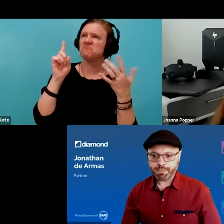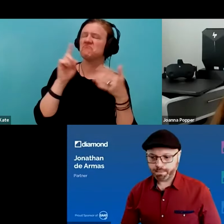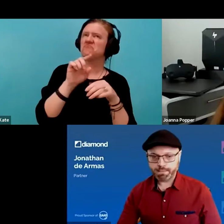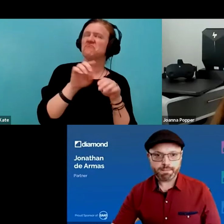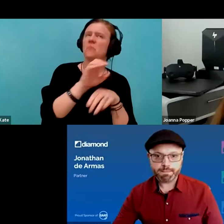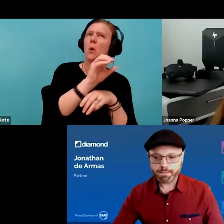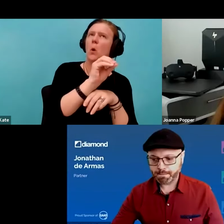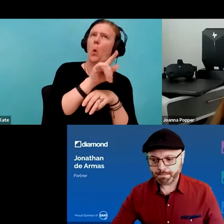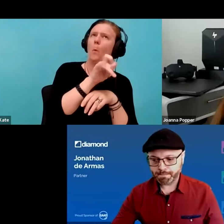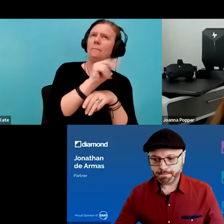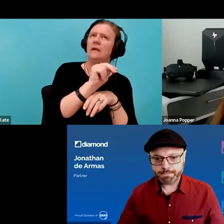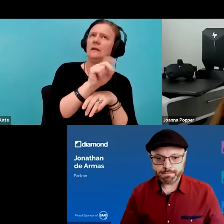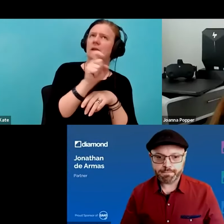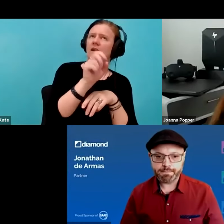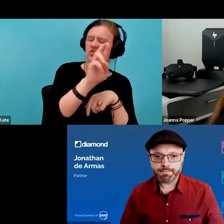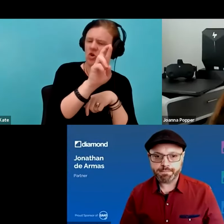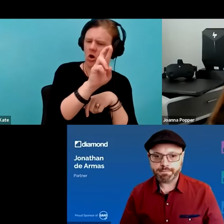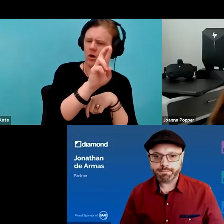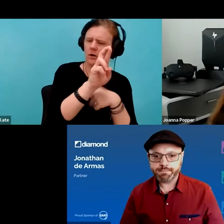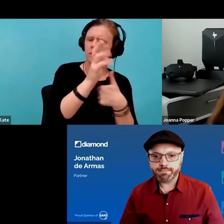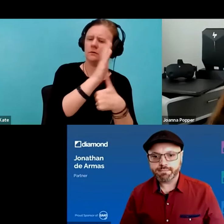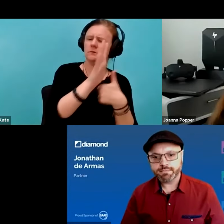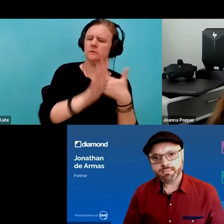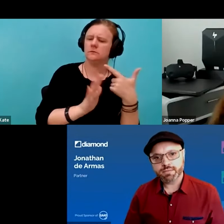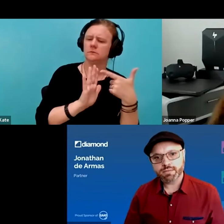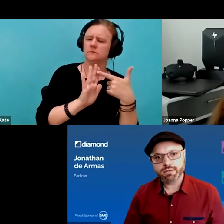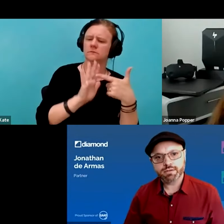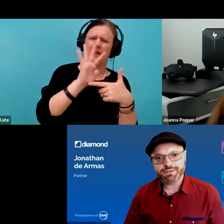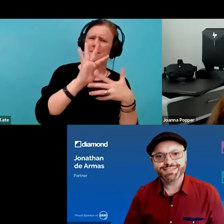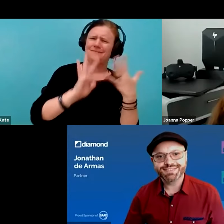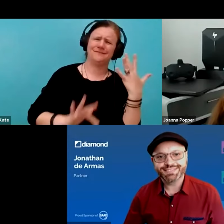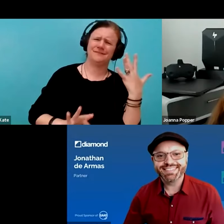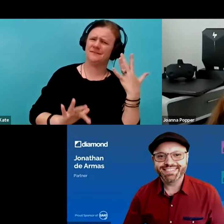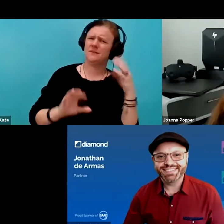Joanna Popper: We're also but we're there there's so many organizations, there's